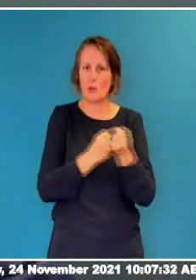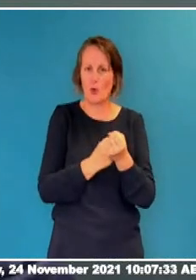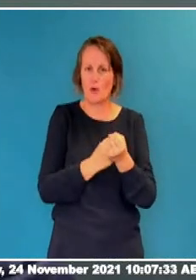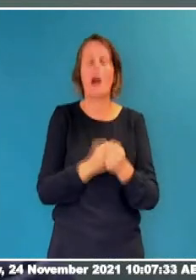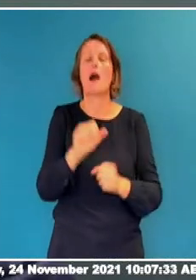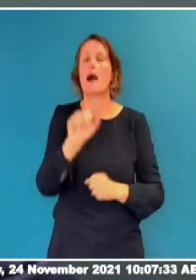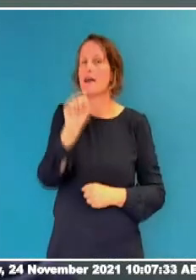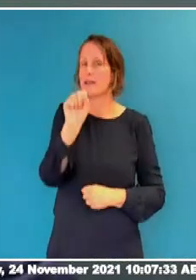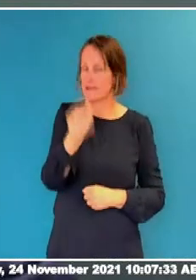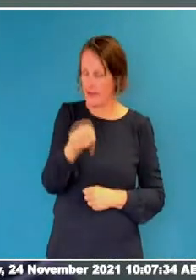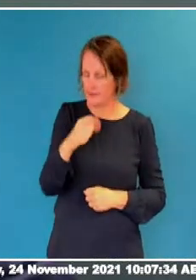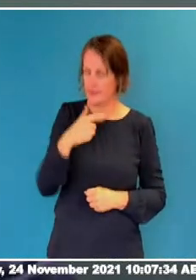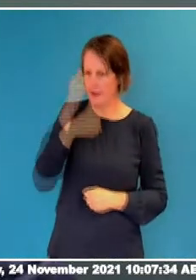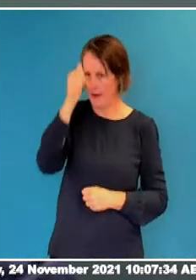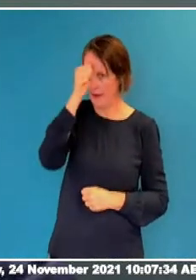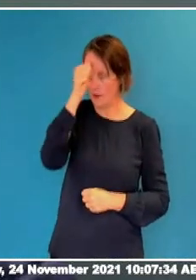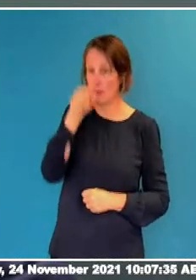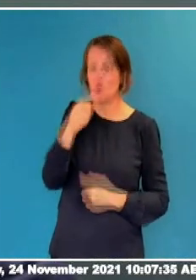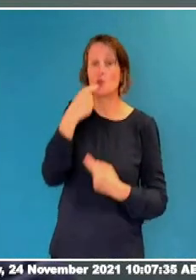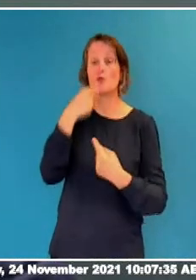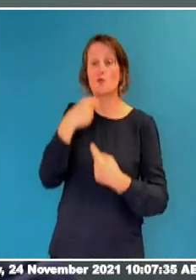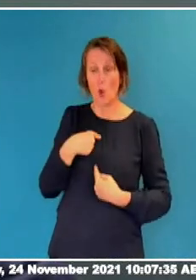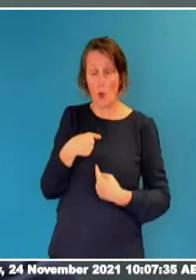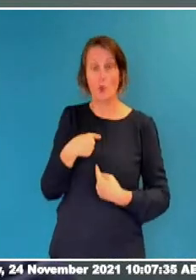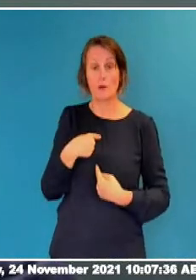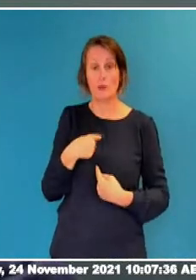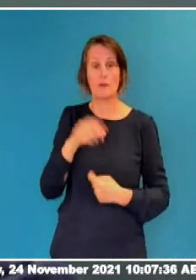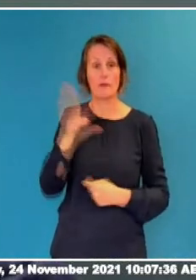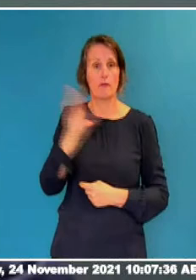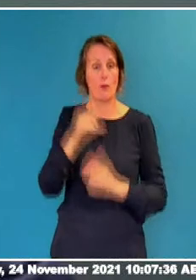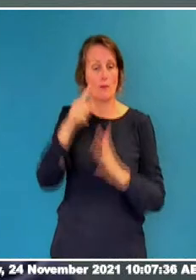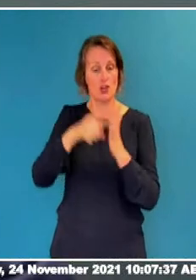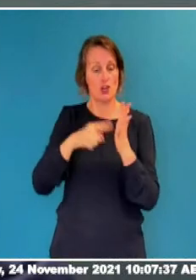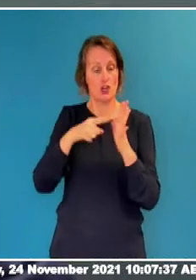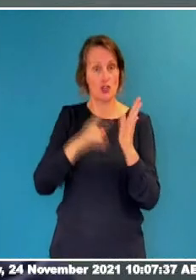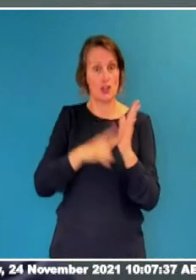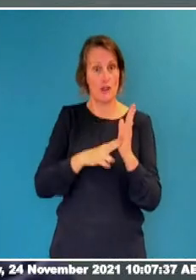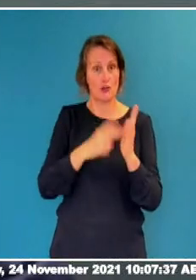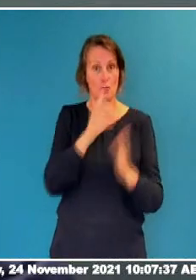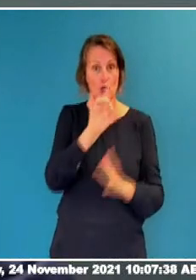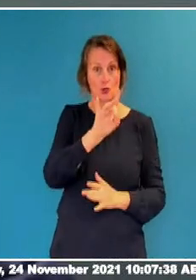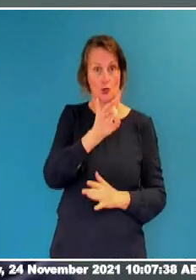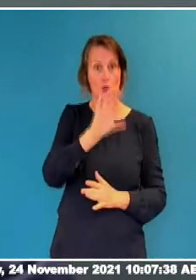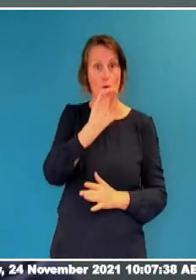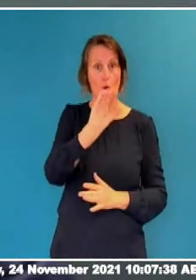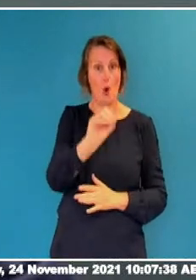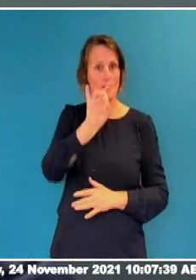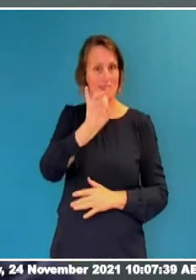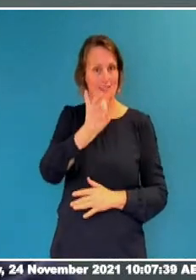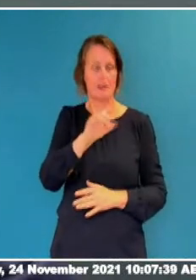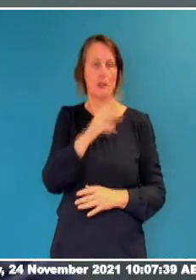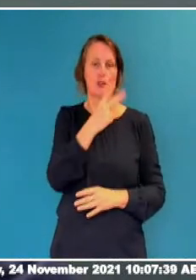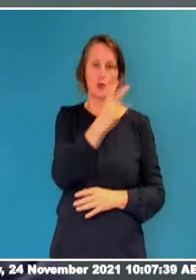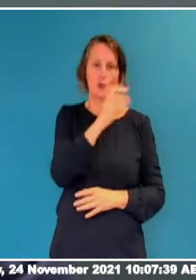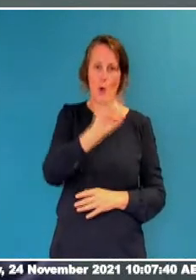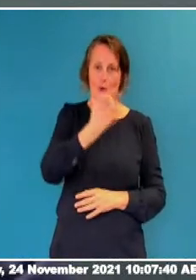You've told us that in the period from January 2010 to December 2020,